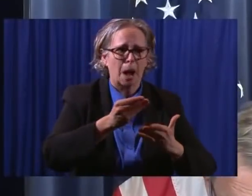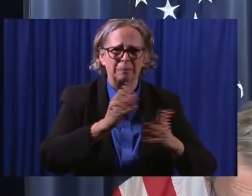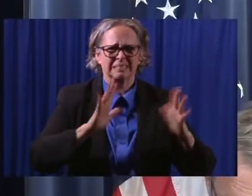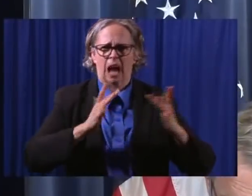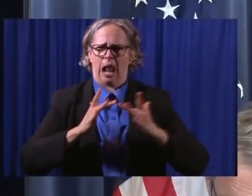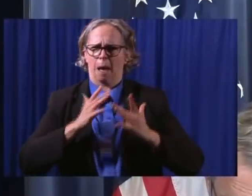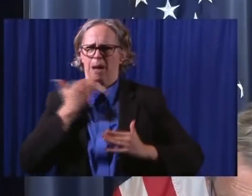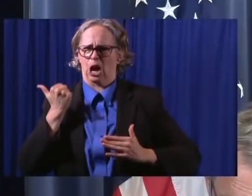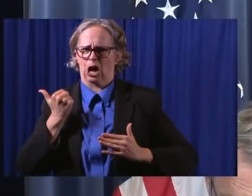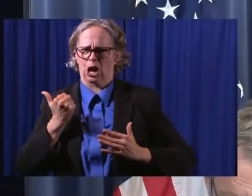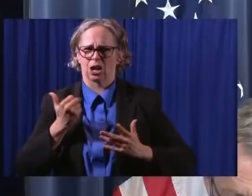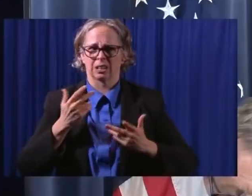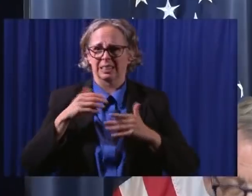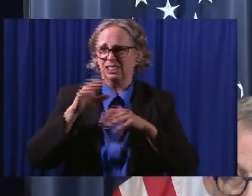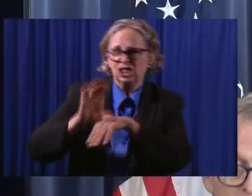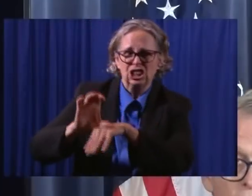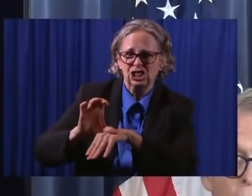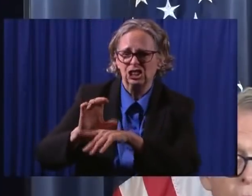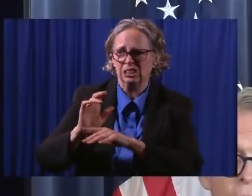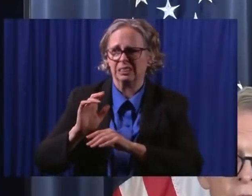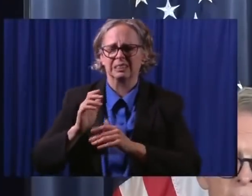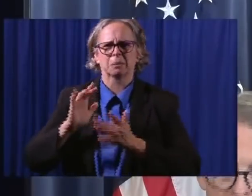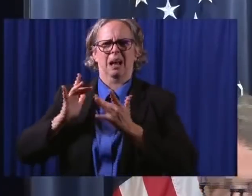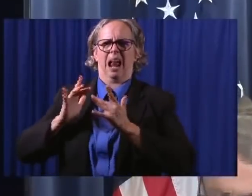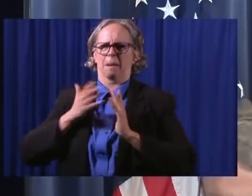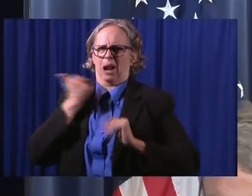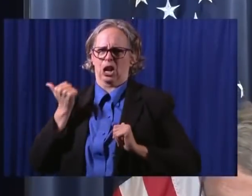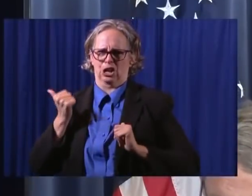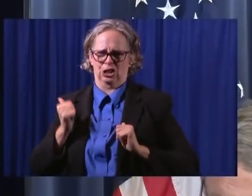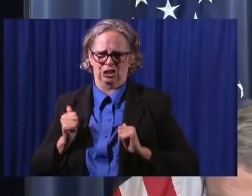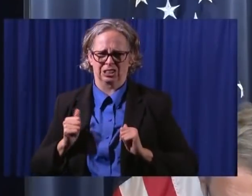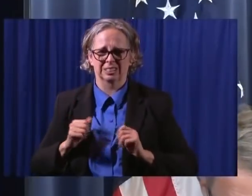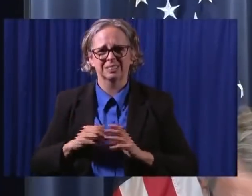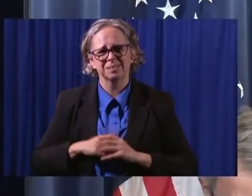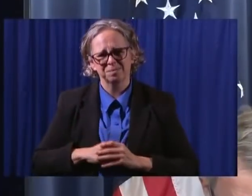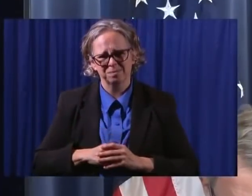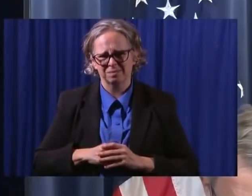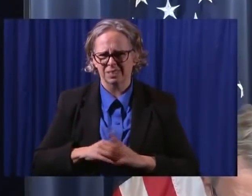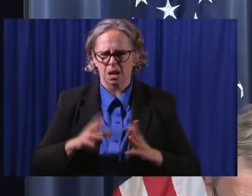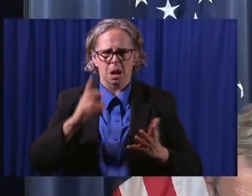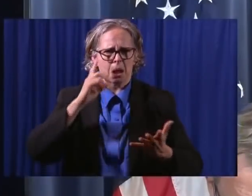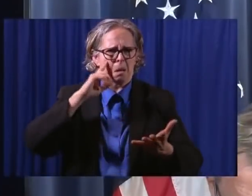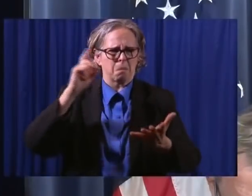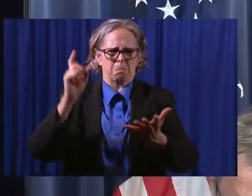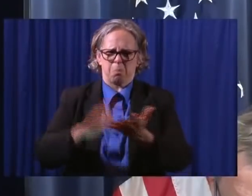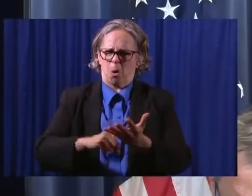WEARING A MASK WHEN YOU GO OUT, FOR SURE IF YOU CONSIDER ONLINE OPTIONS. PERHAPS EVEN FOR CHURCH SERVICES.